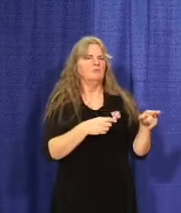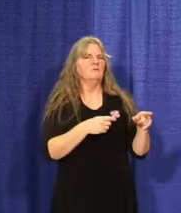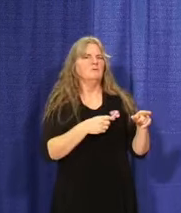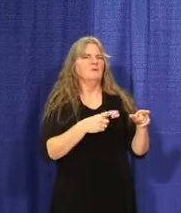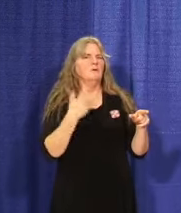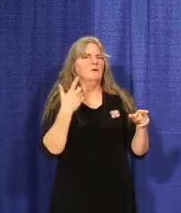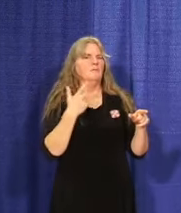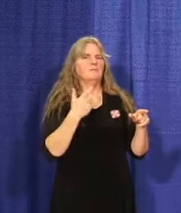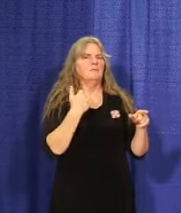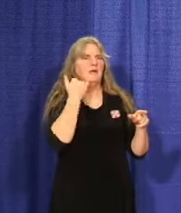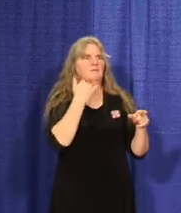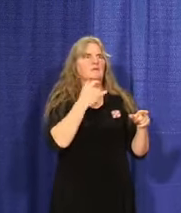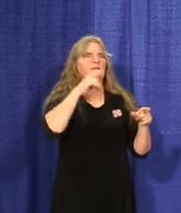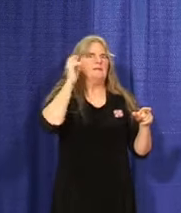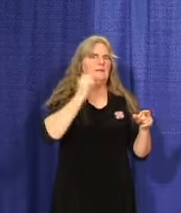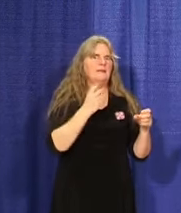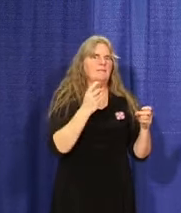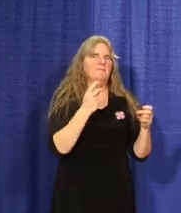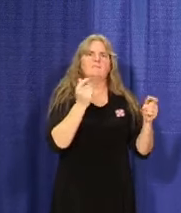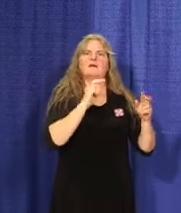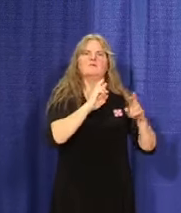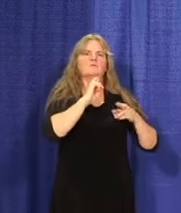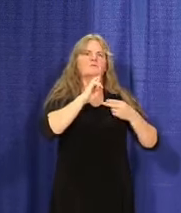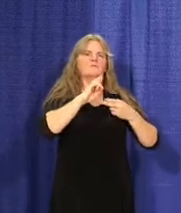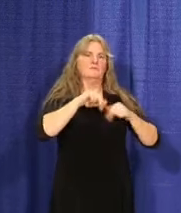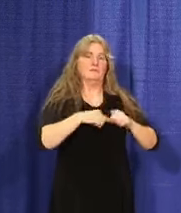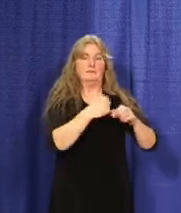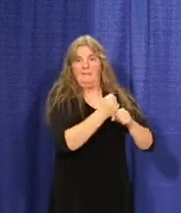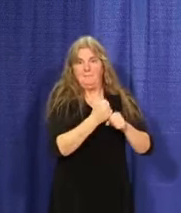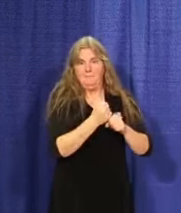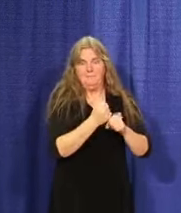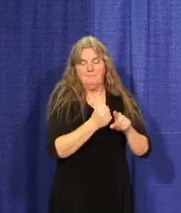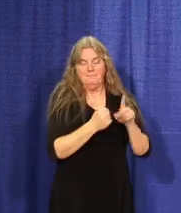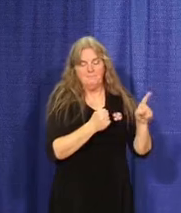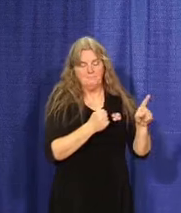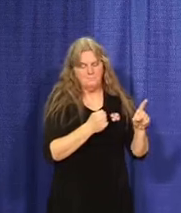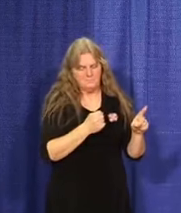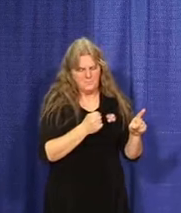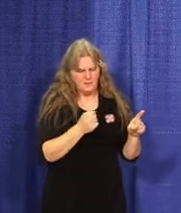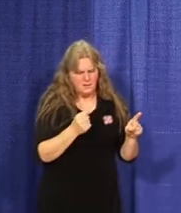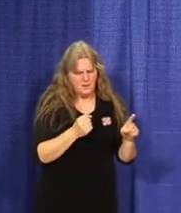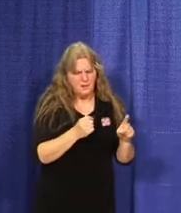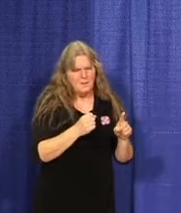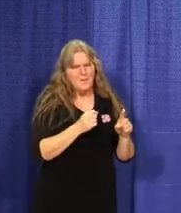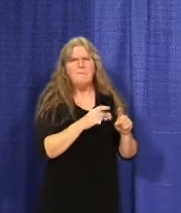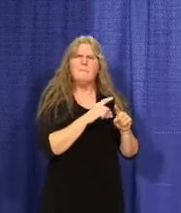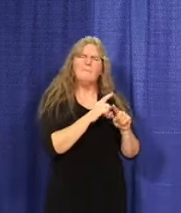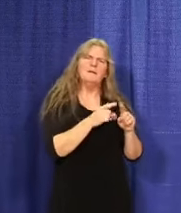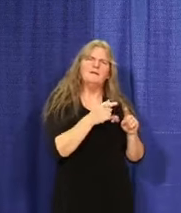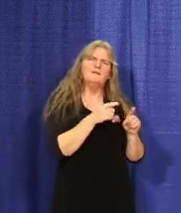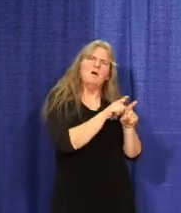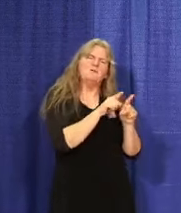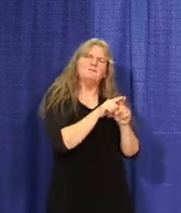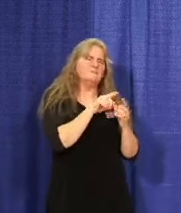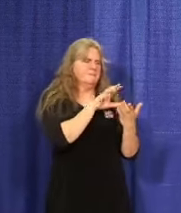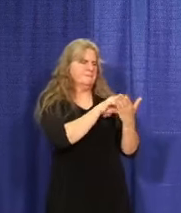And really, part of this is really getting to know again the limitations. Every technology has its